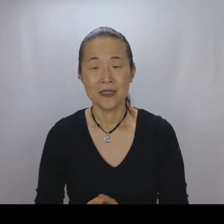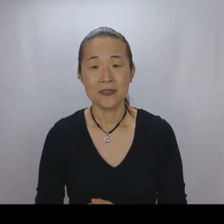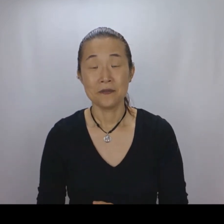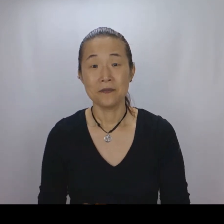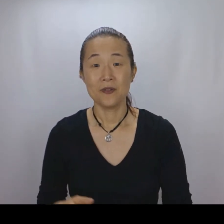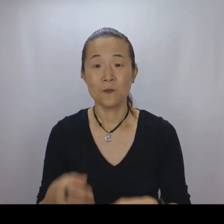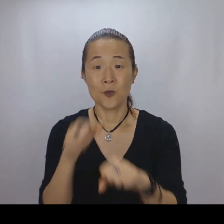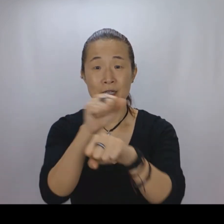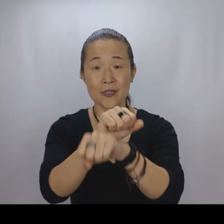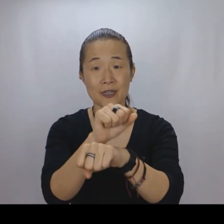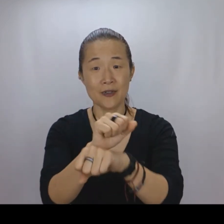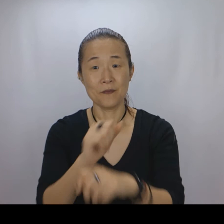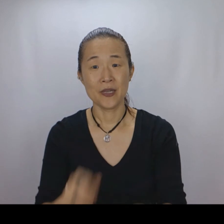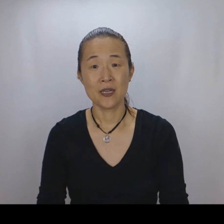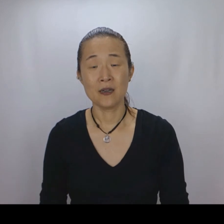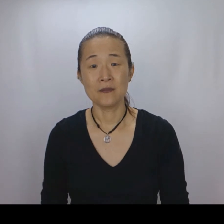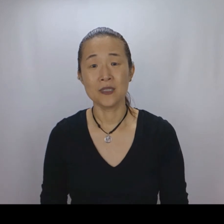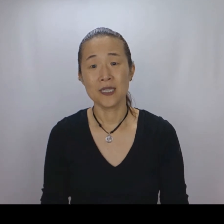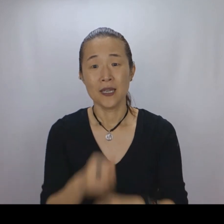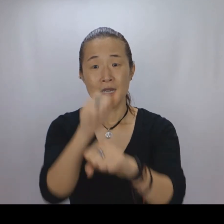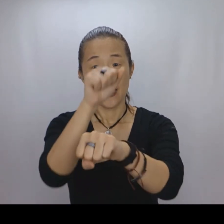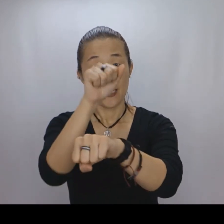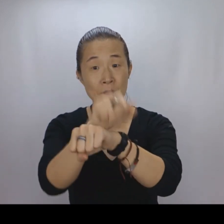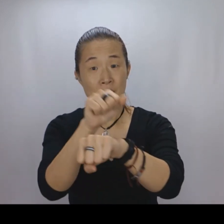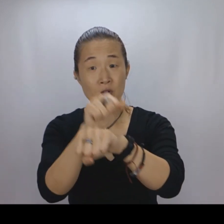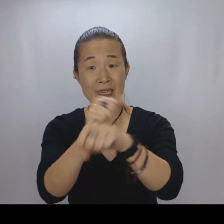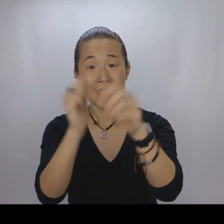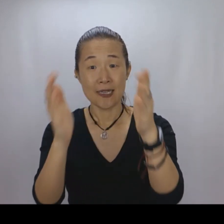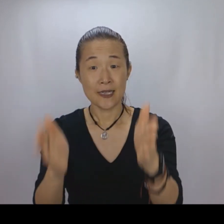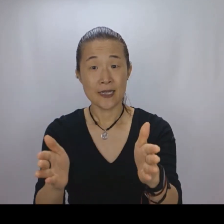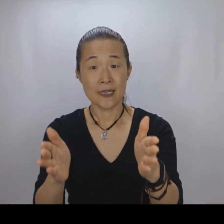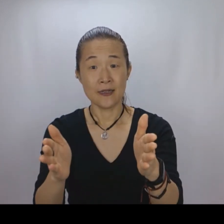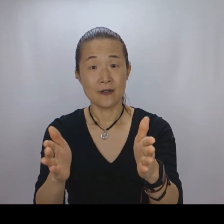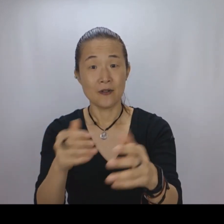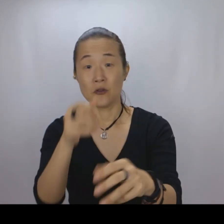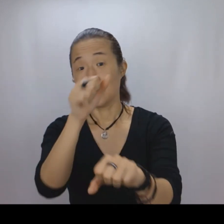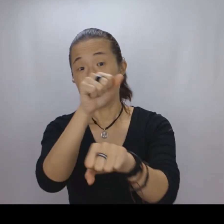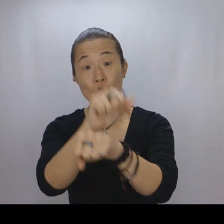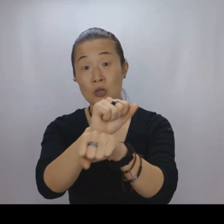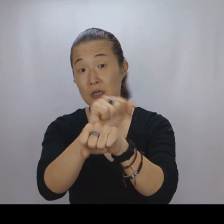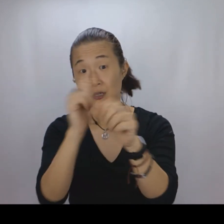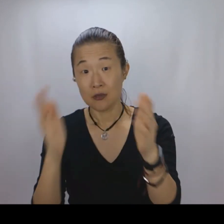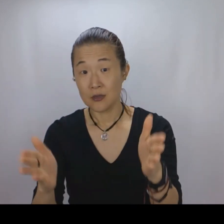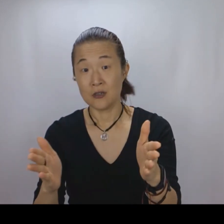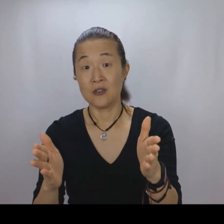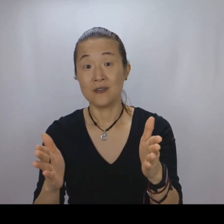So, work becomes an employEE or workER.